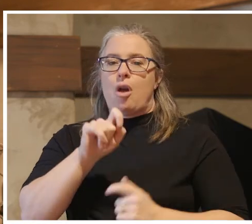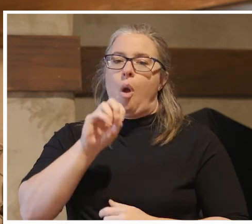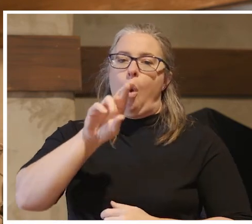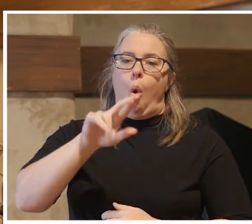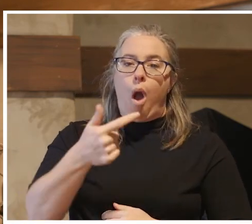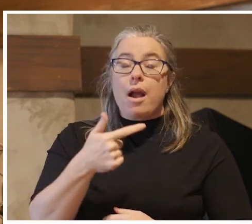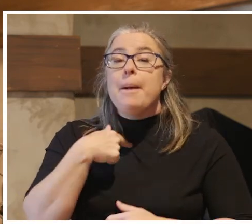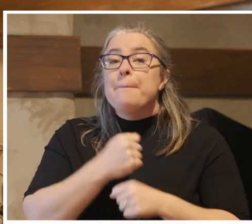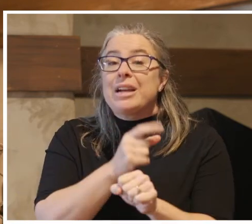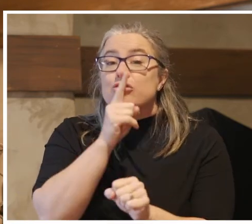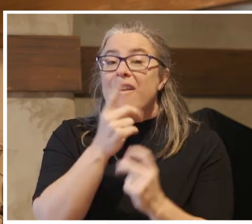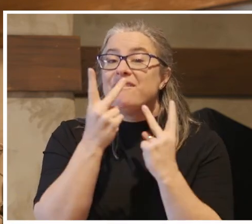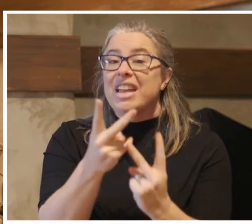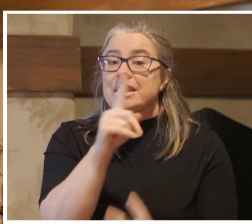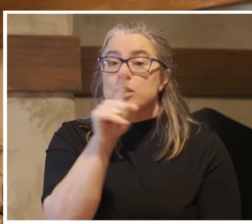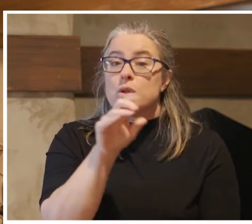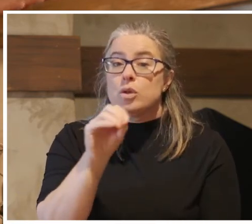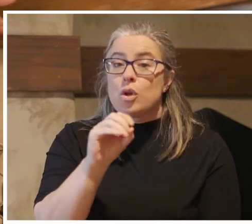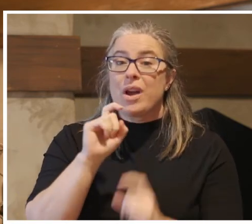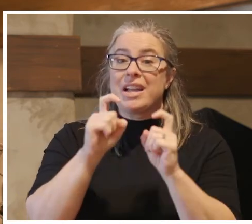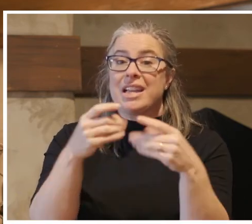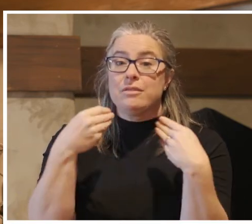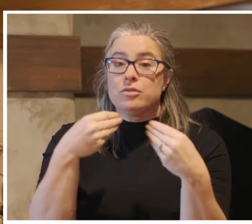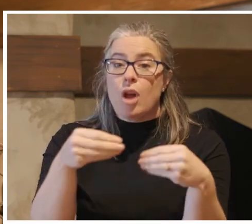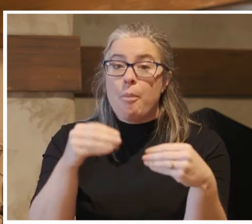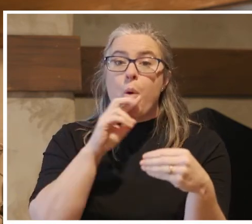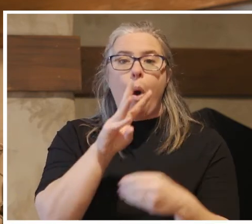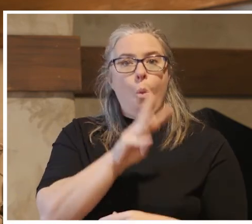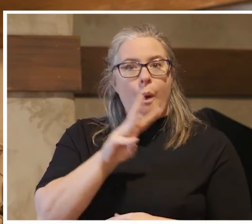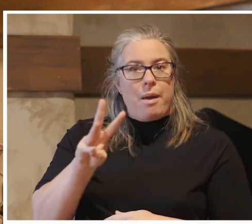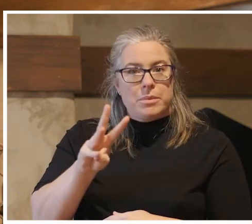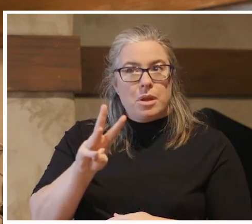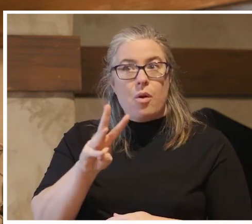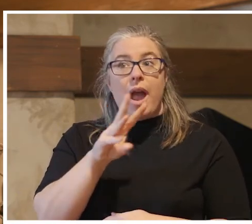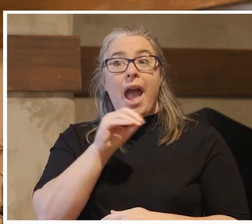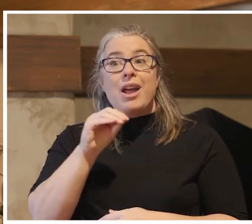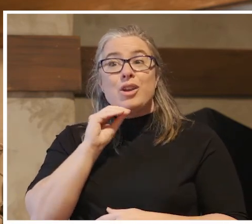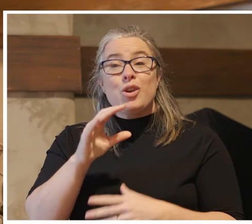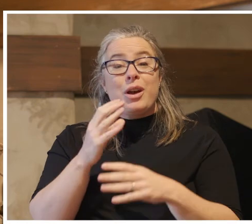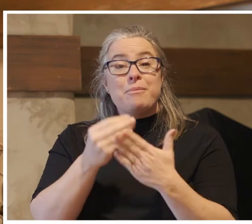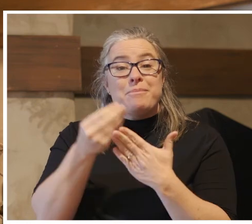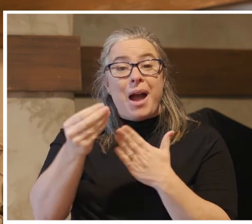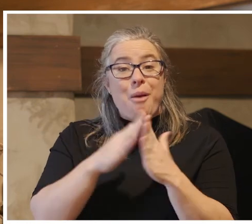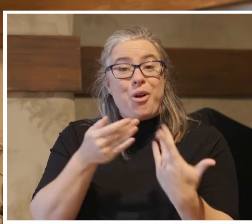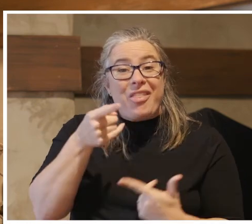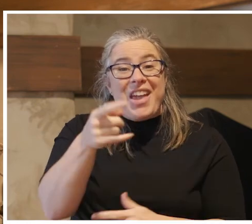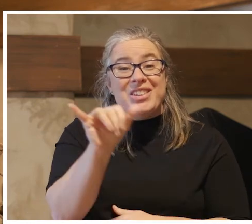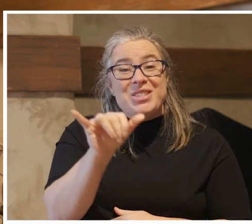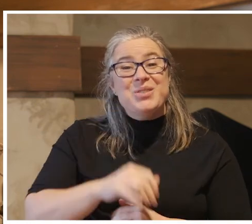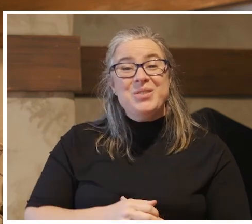make sure to visit the zoo's gift shop or the web store and you can get the book there as well.